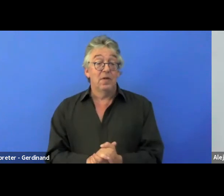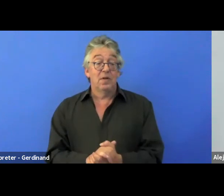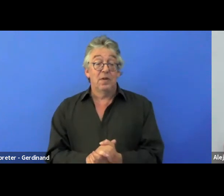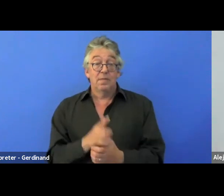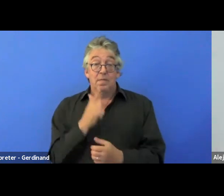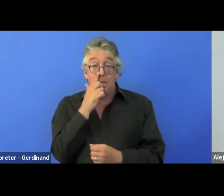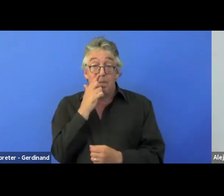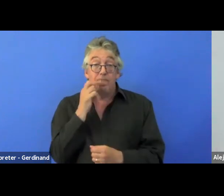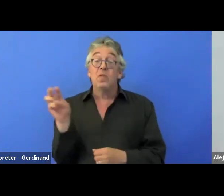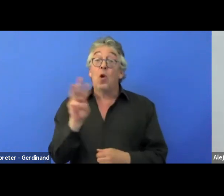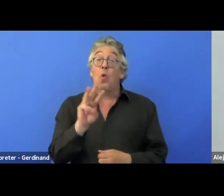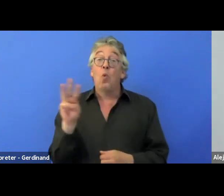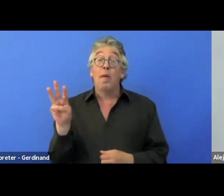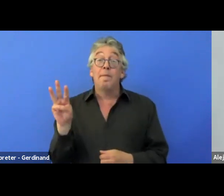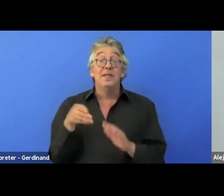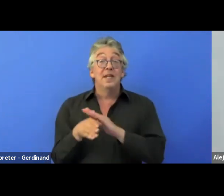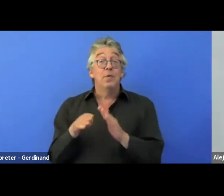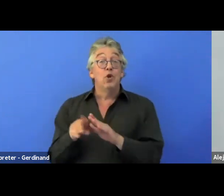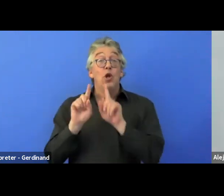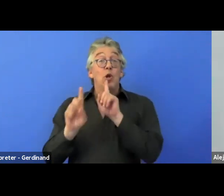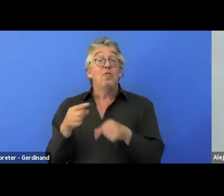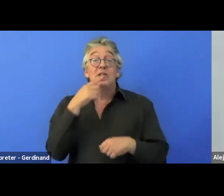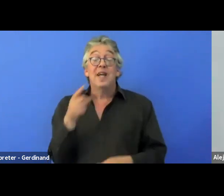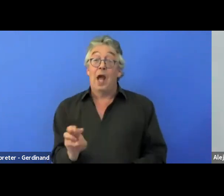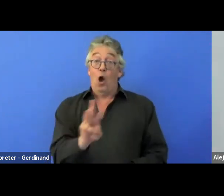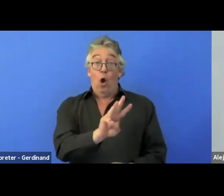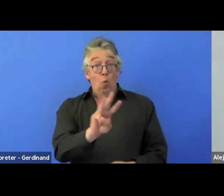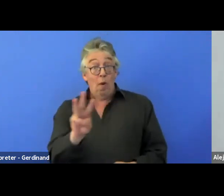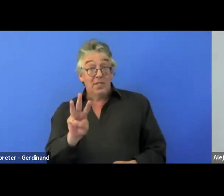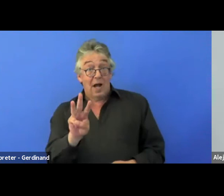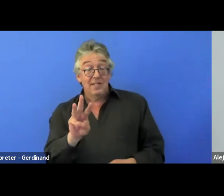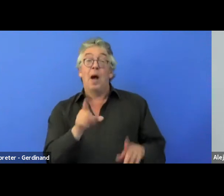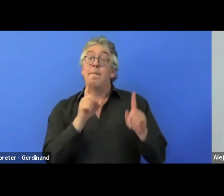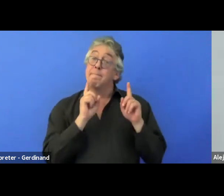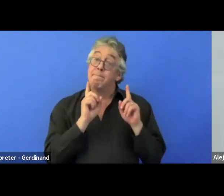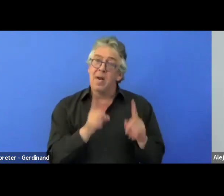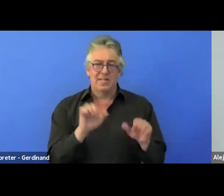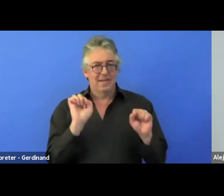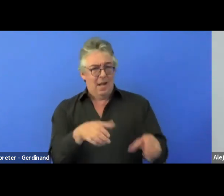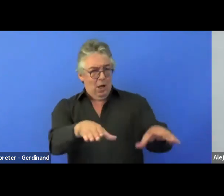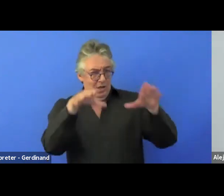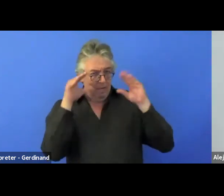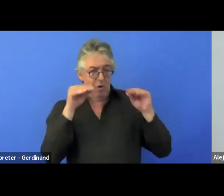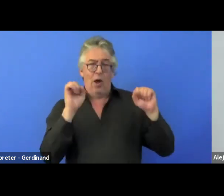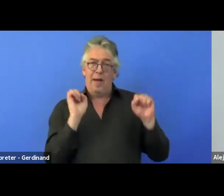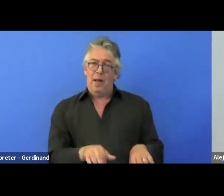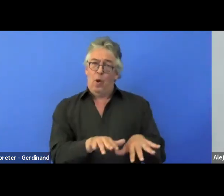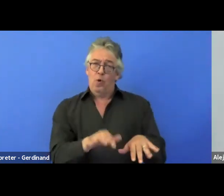that websites, to be accessible, must be perceivable, operable, understandable, and robust.